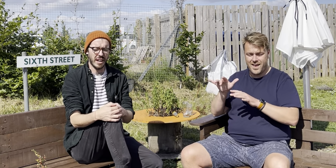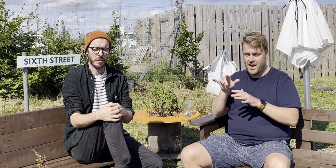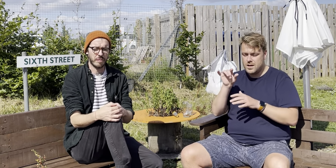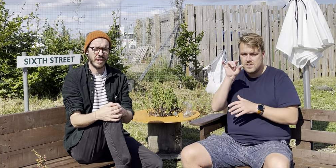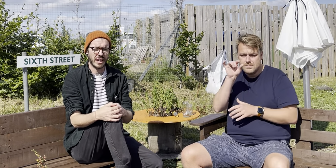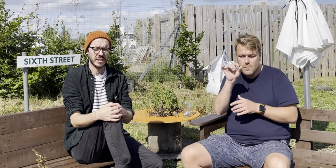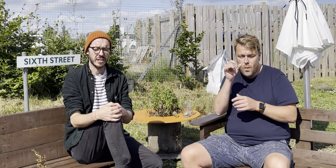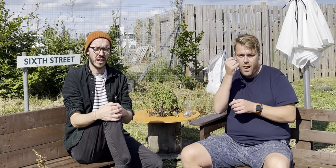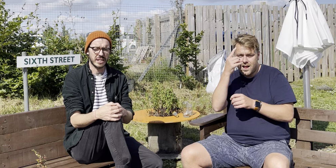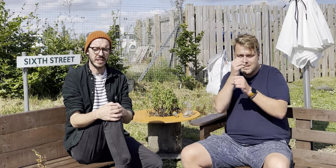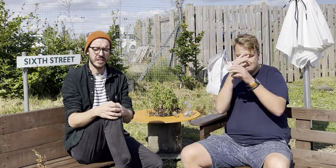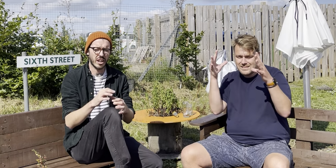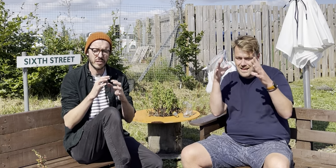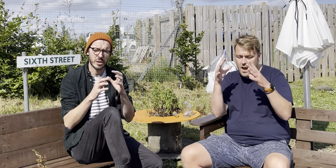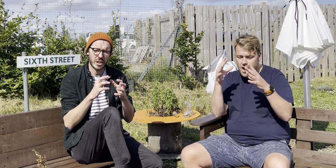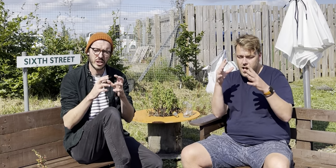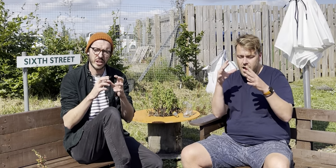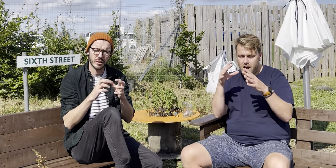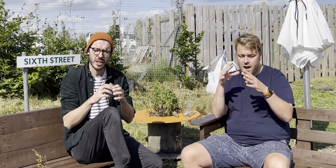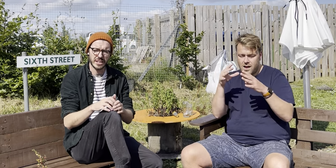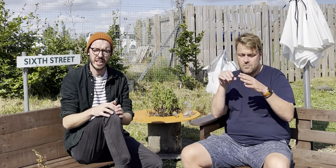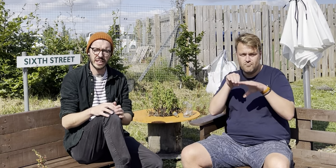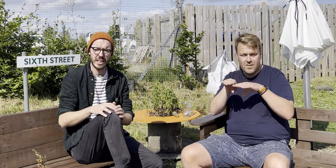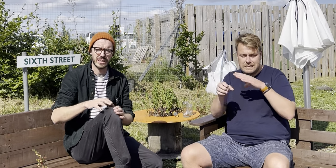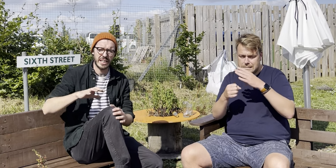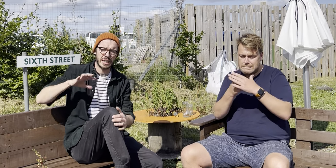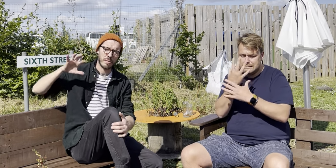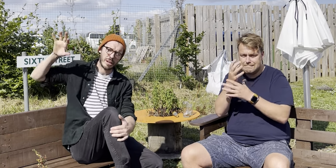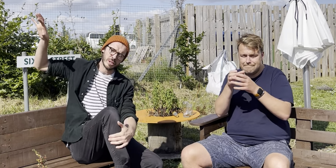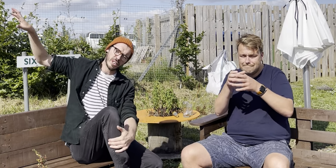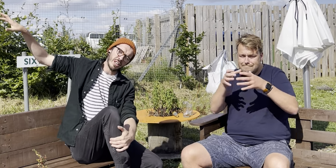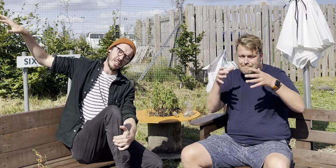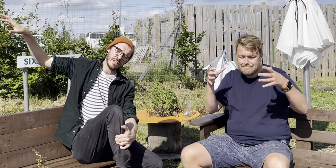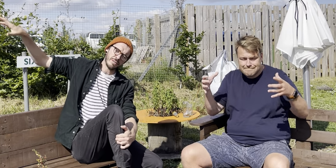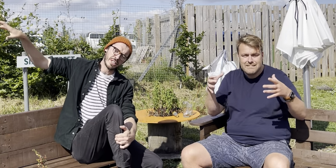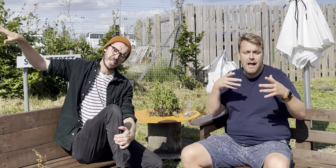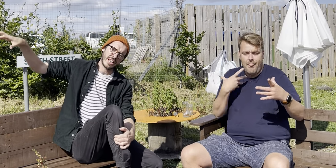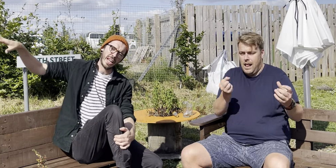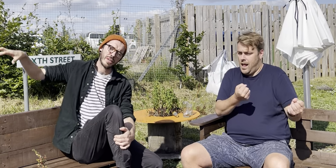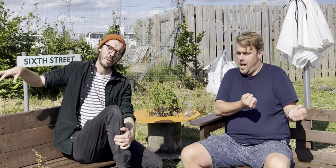um inside and kind of scratching those ideas and then taking them outside to see how they